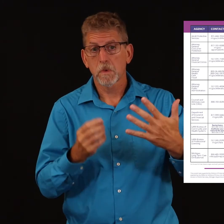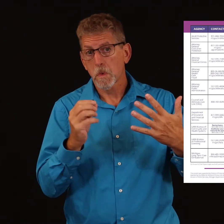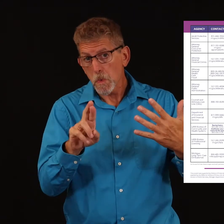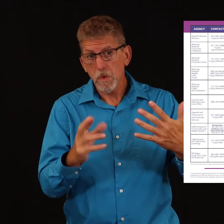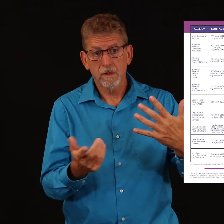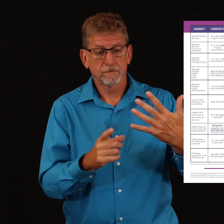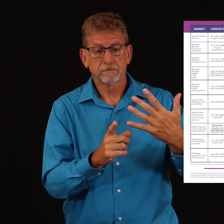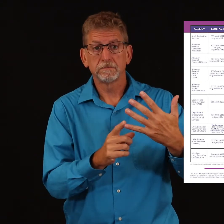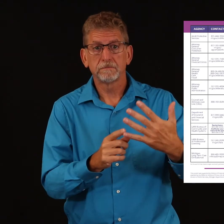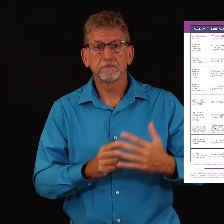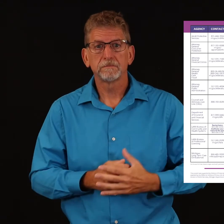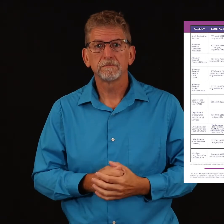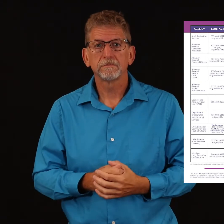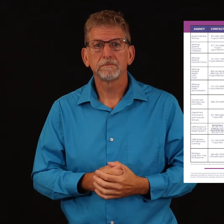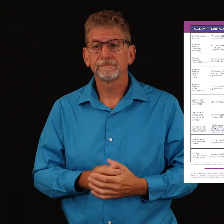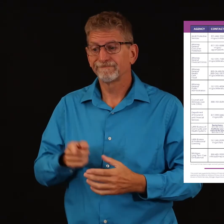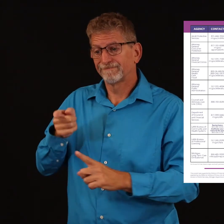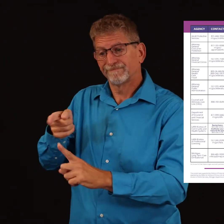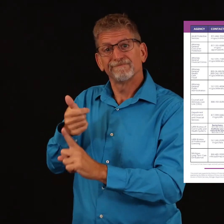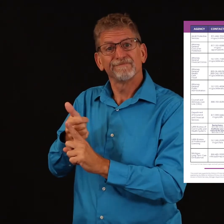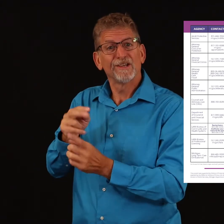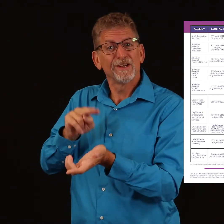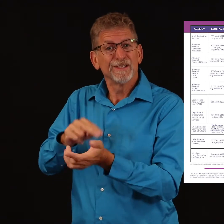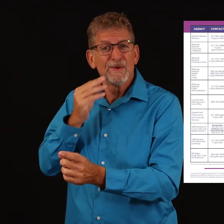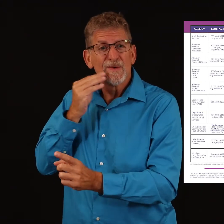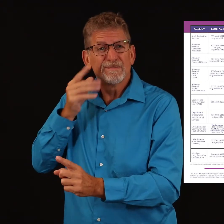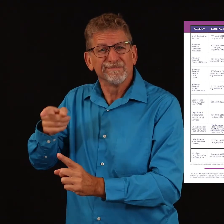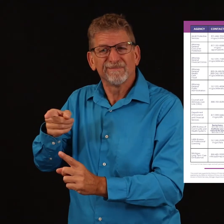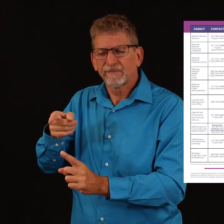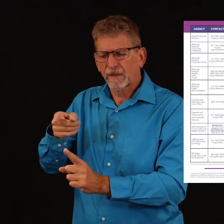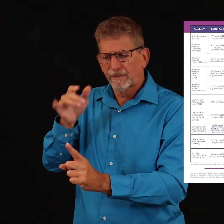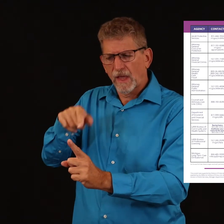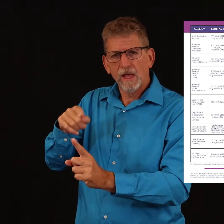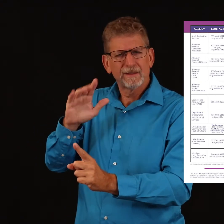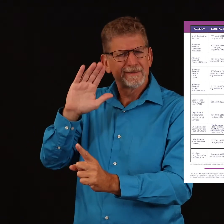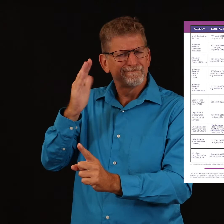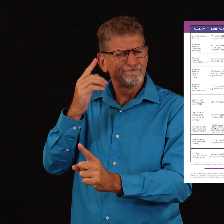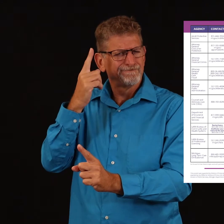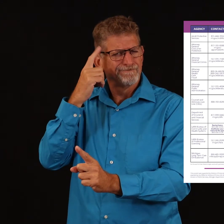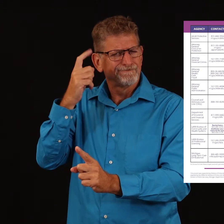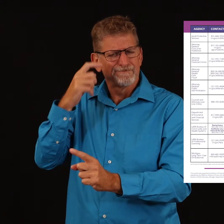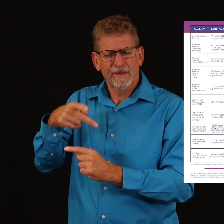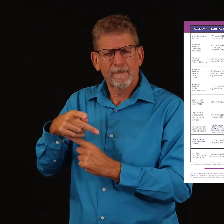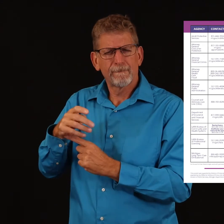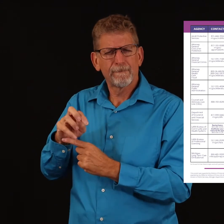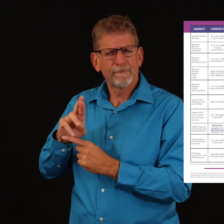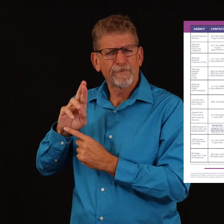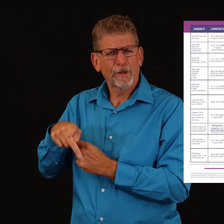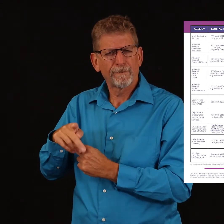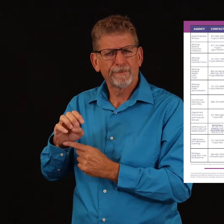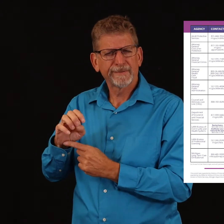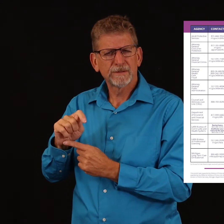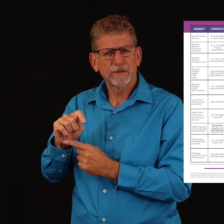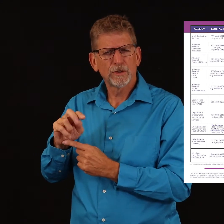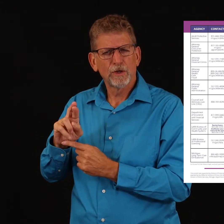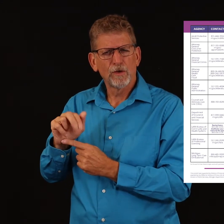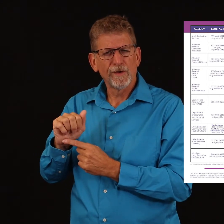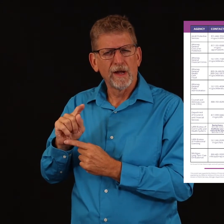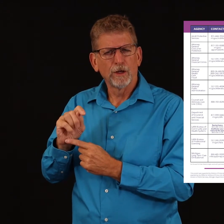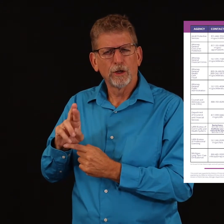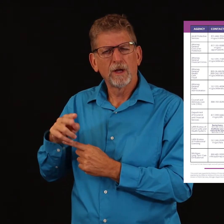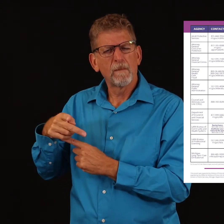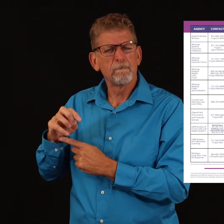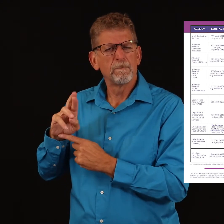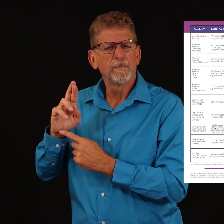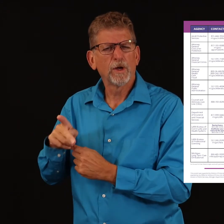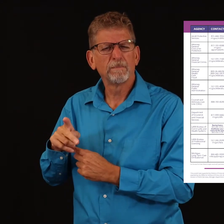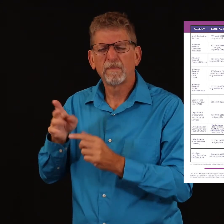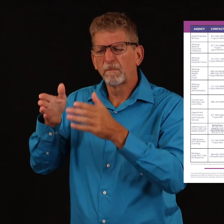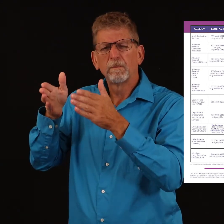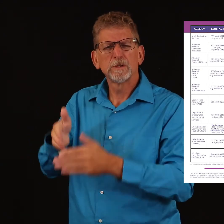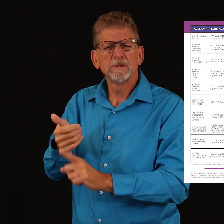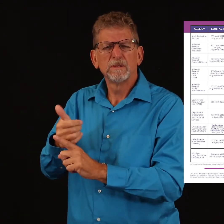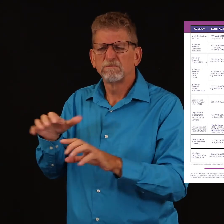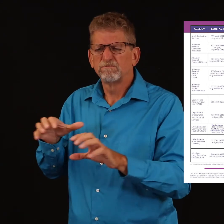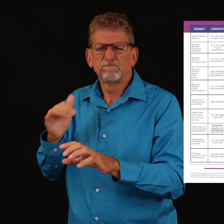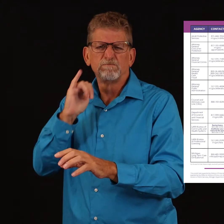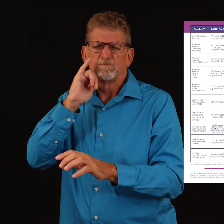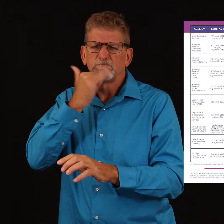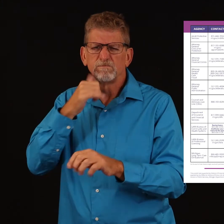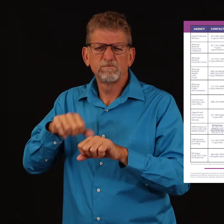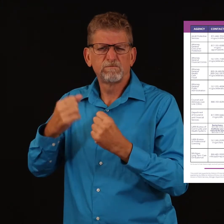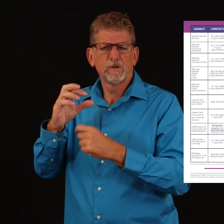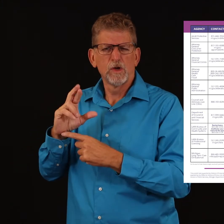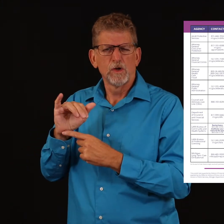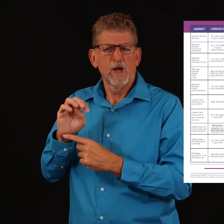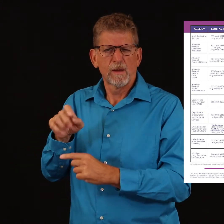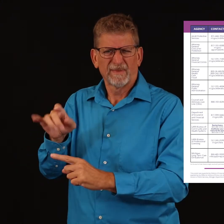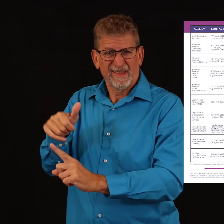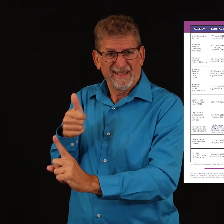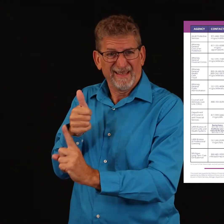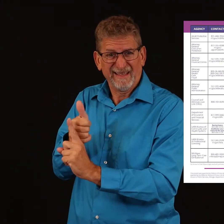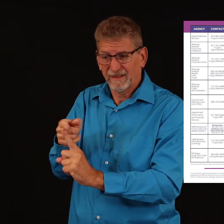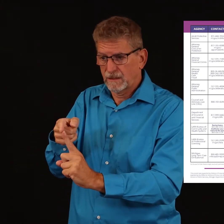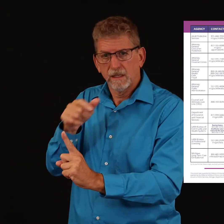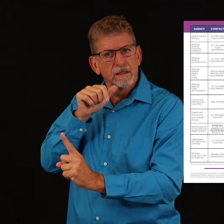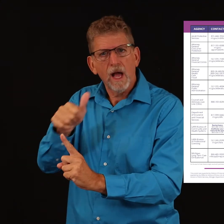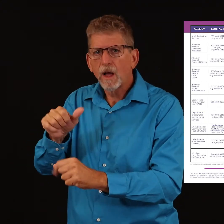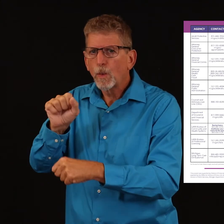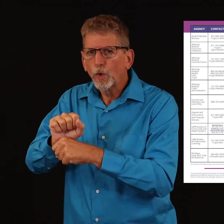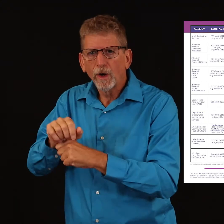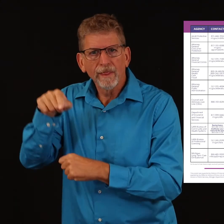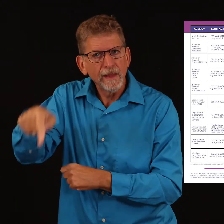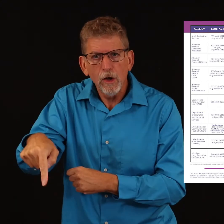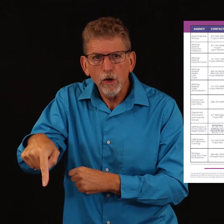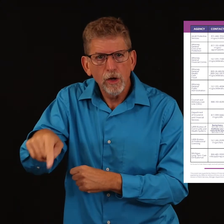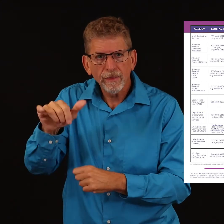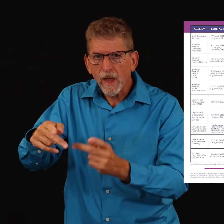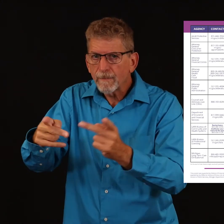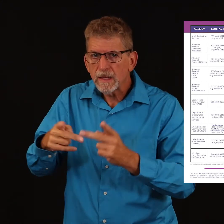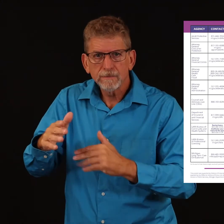A nursing home where the suspected perpetrator is not an employee of the facility